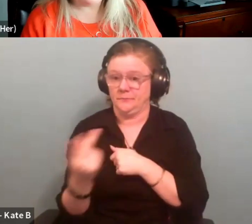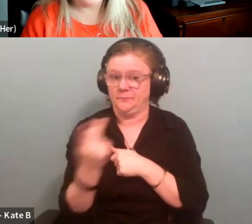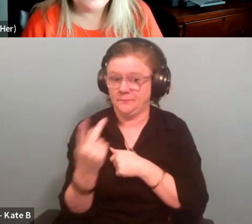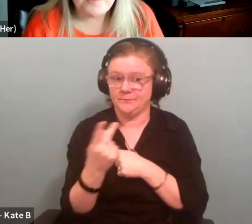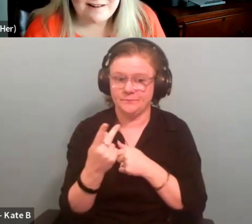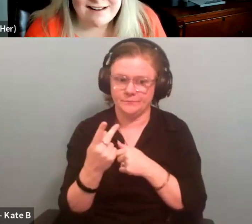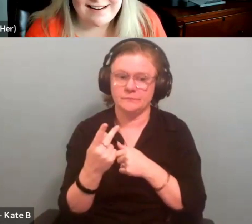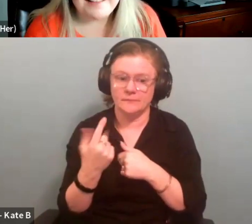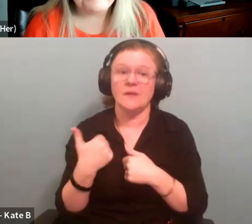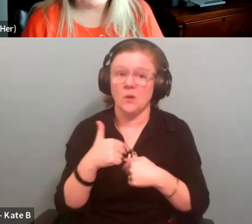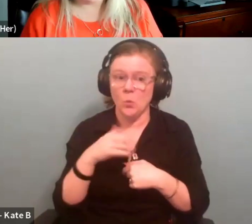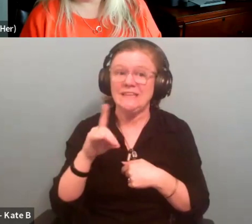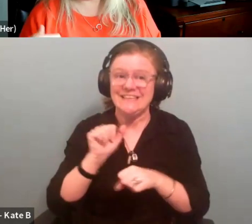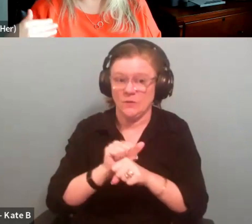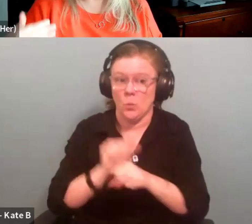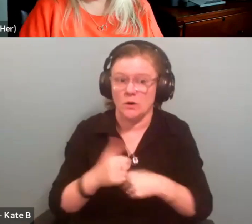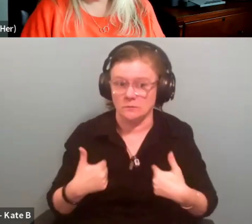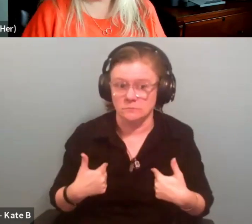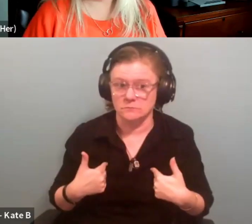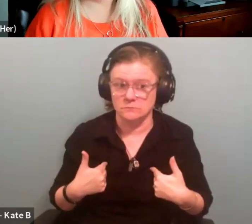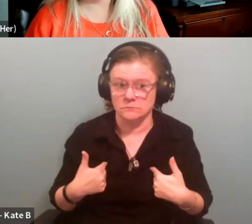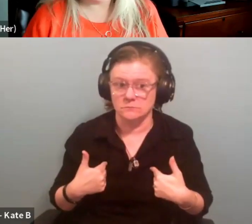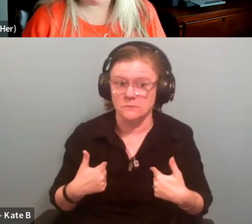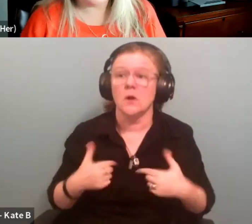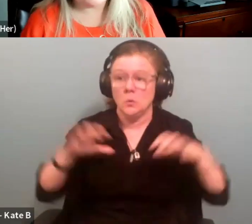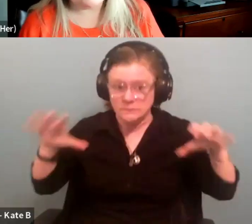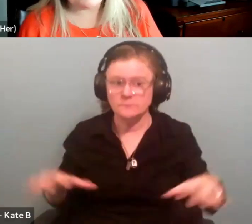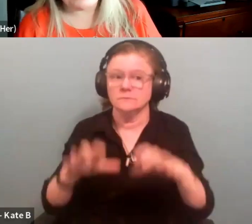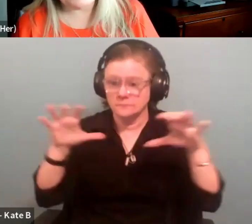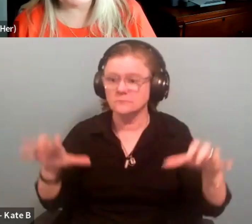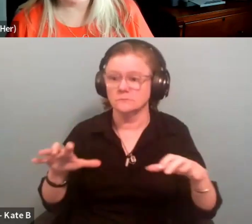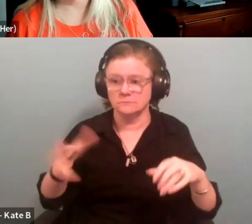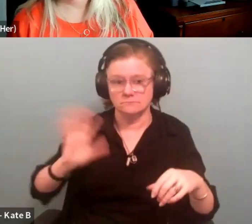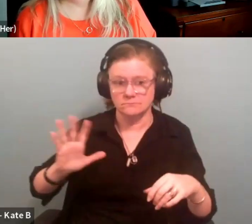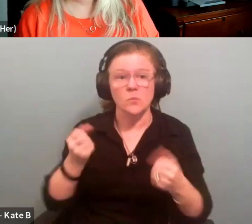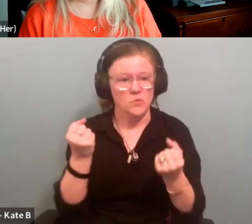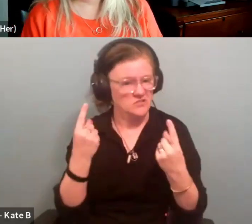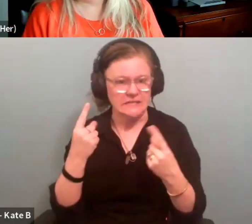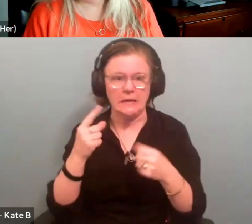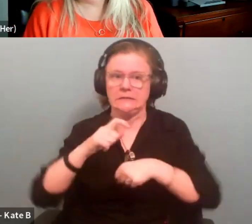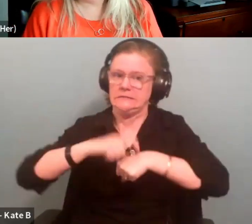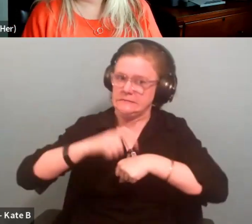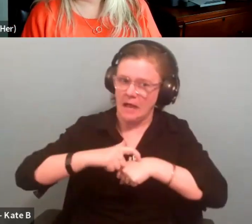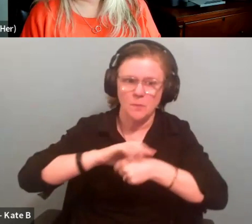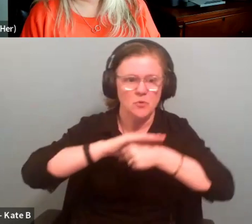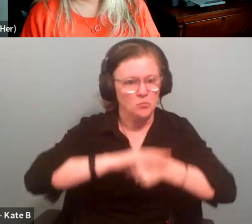have done the work, and we've been in it. And so we understand the pressures. And I think the I